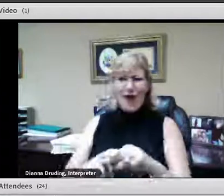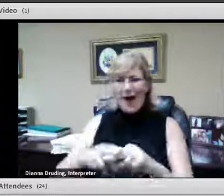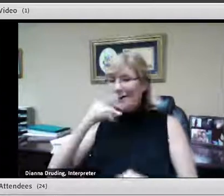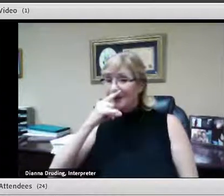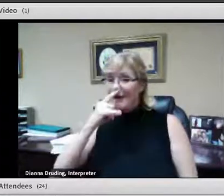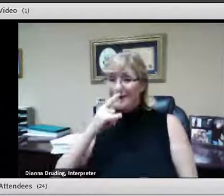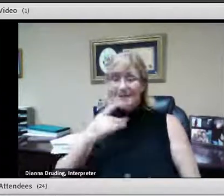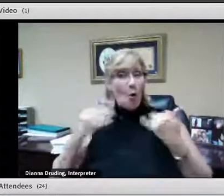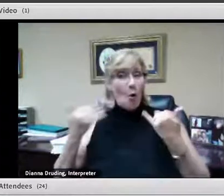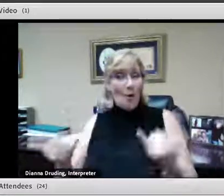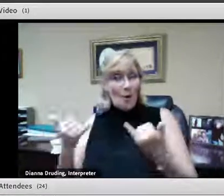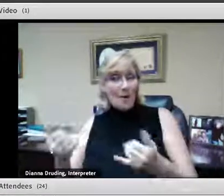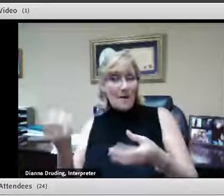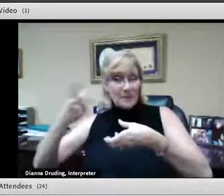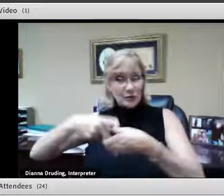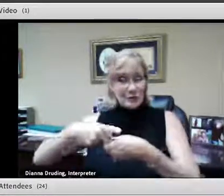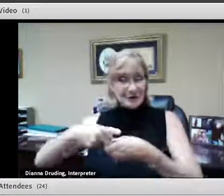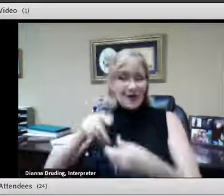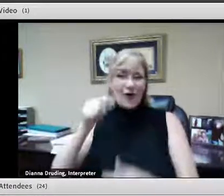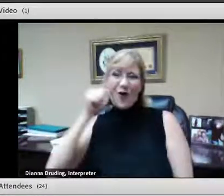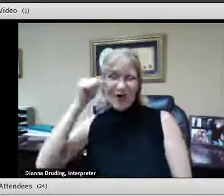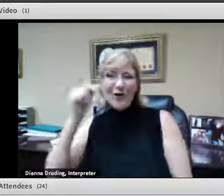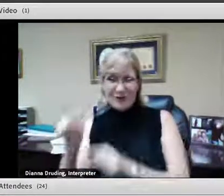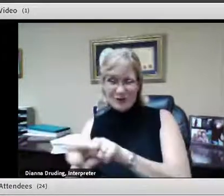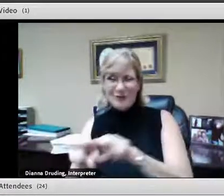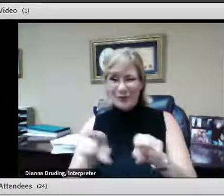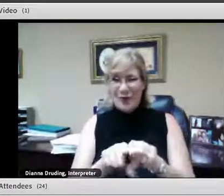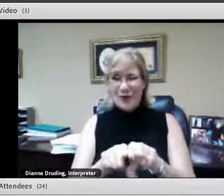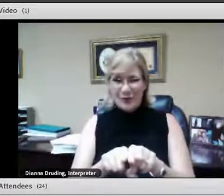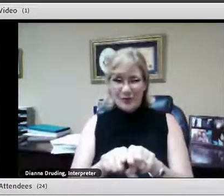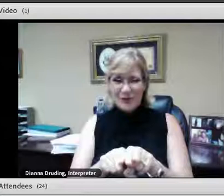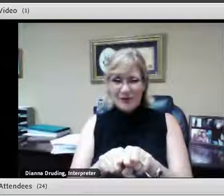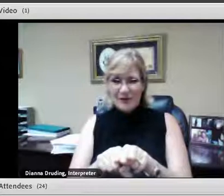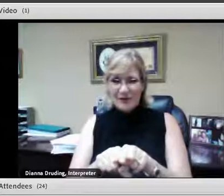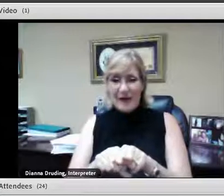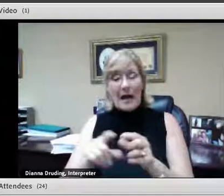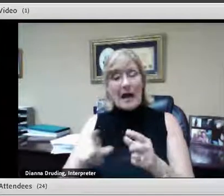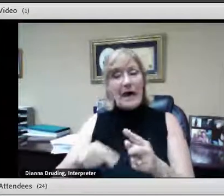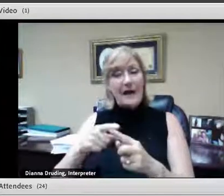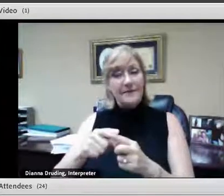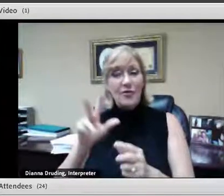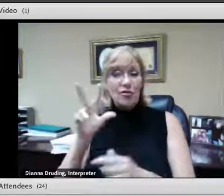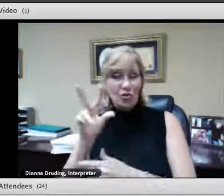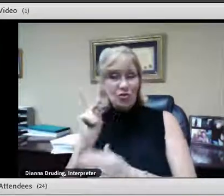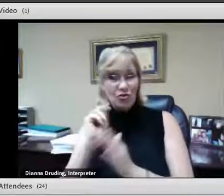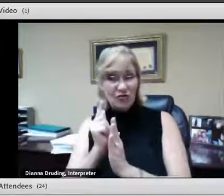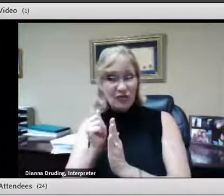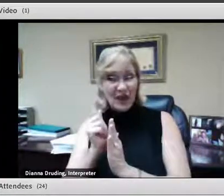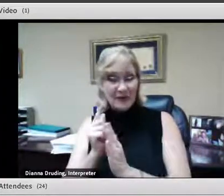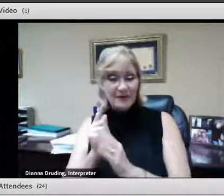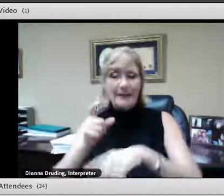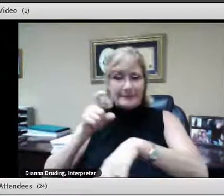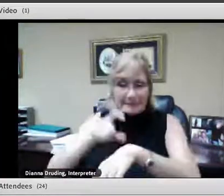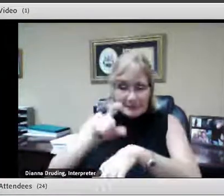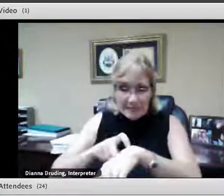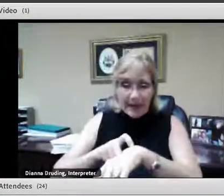Hilary: Yep, and adults. Ryan: And adults. Hilary: And then, after that 30 seconds -- I recommend setting a timer.